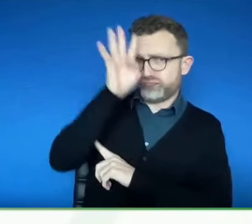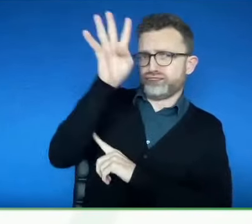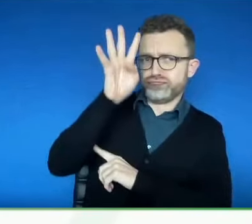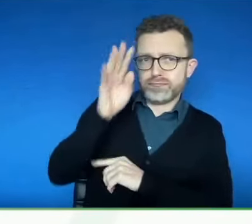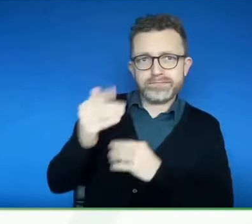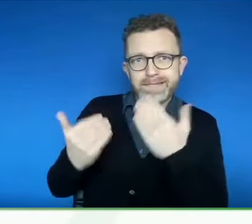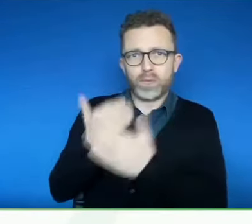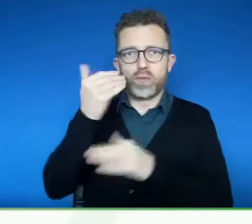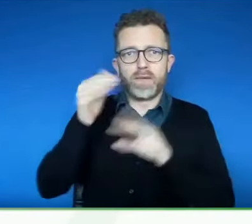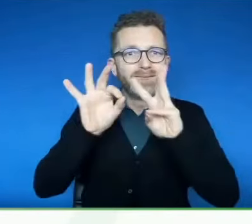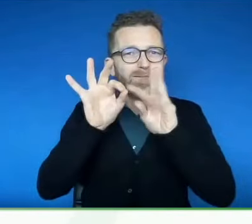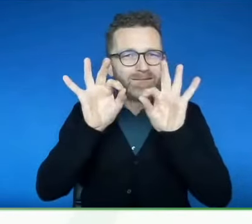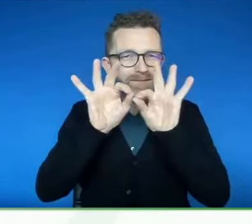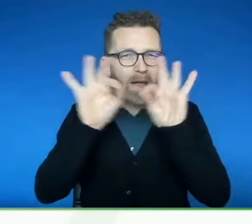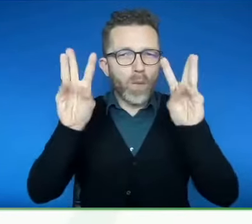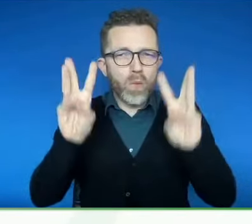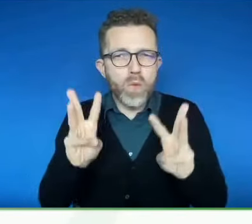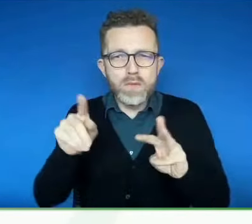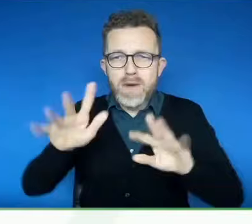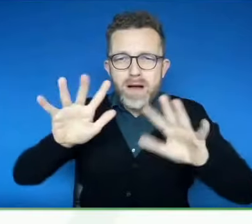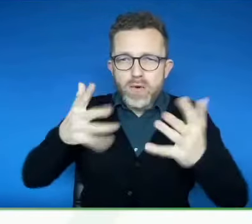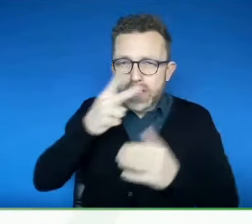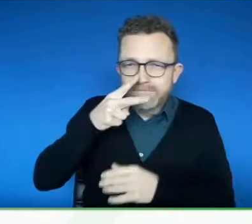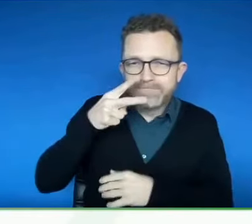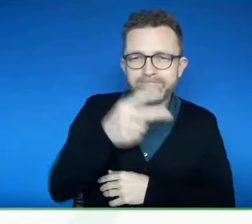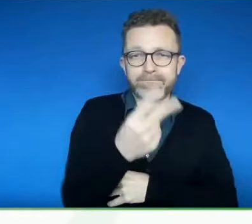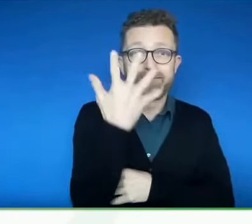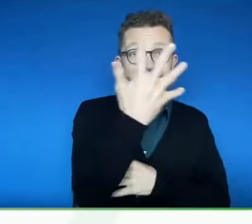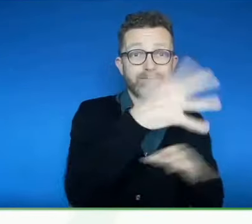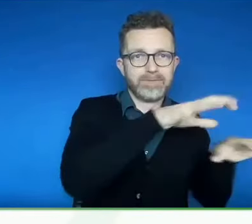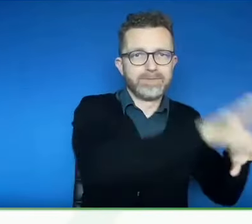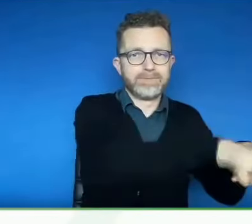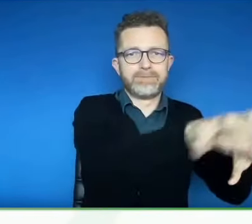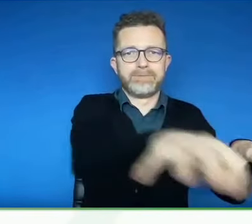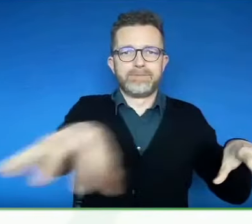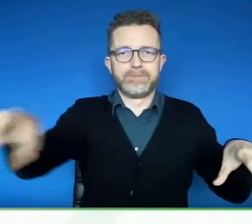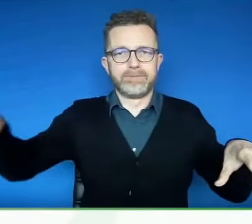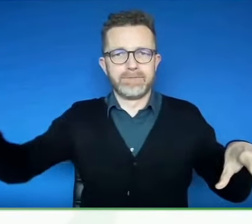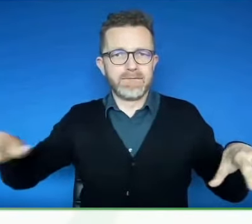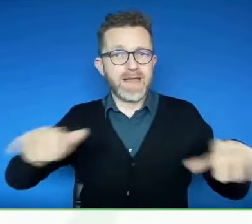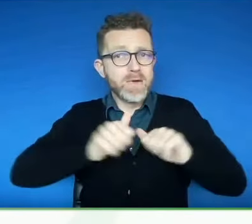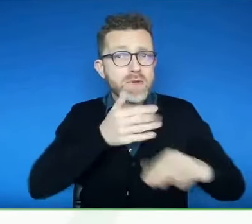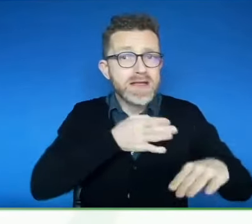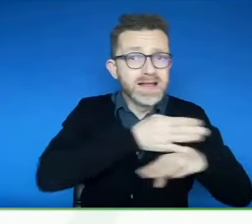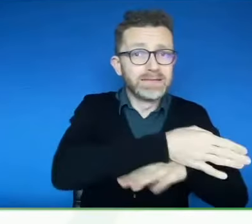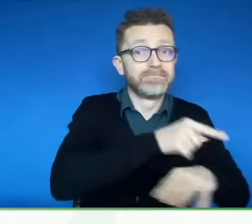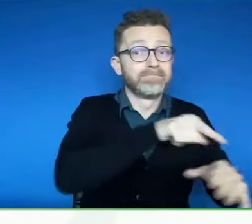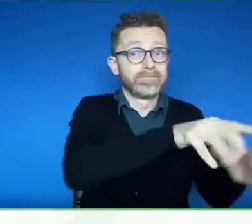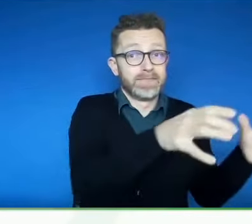So, social accountability is an approach that has been broadly